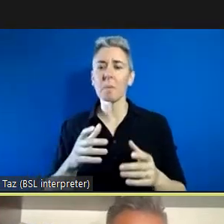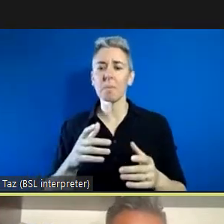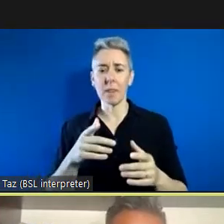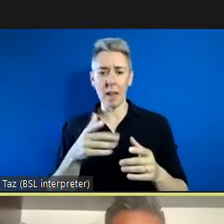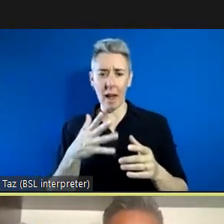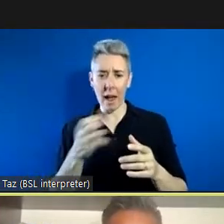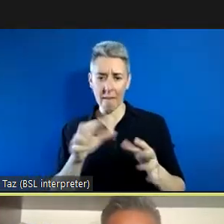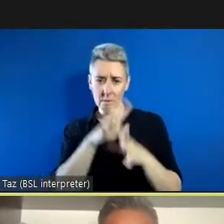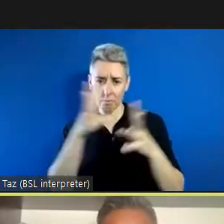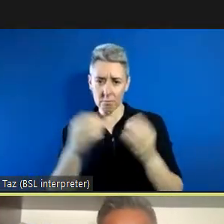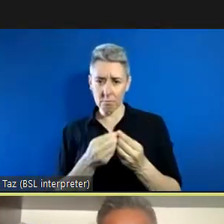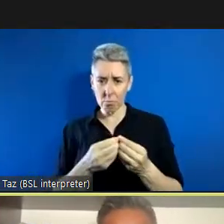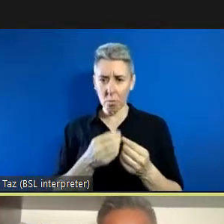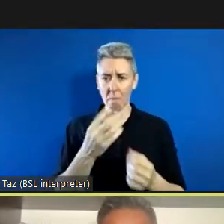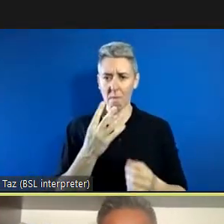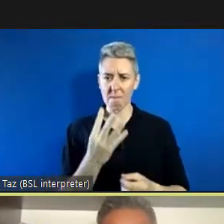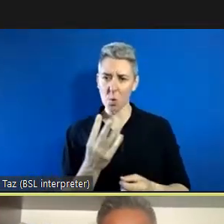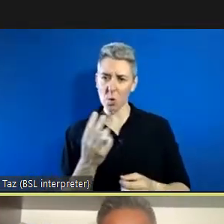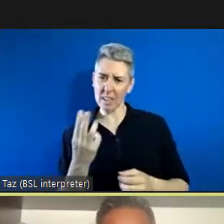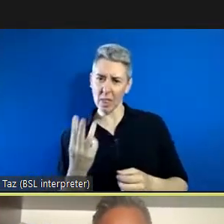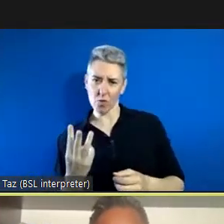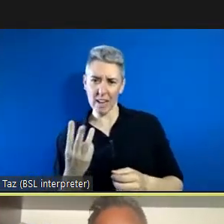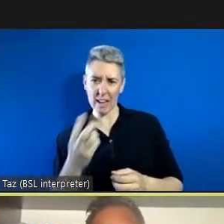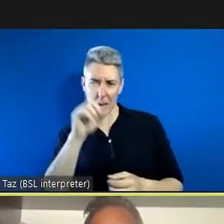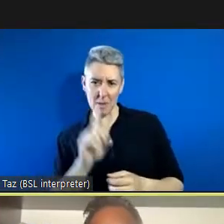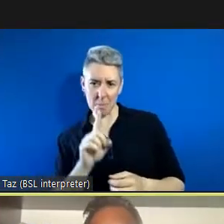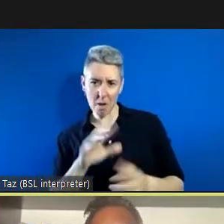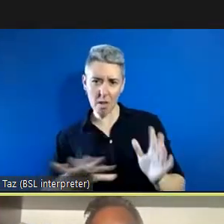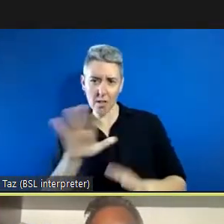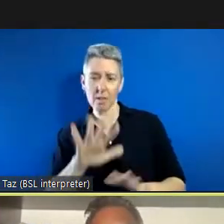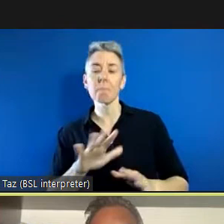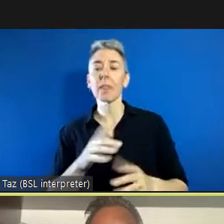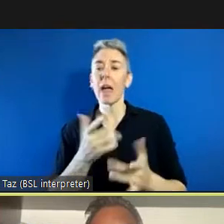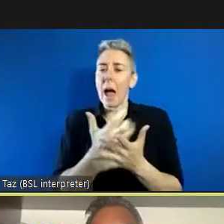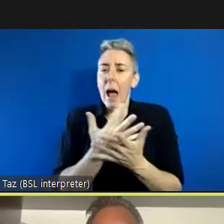on the call, how many of you have fought about or come across intersectionality in the law,